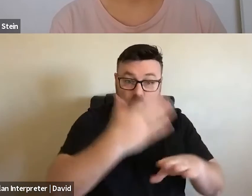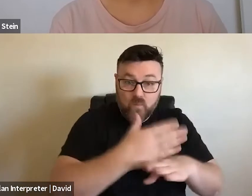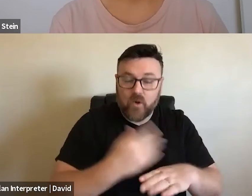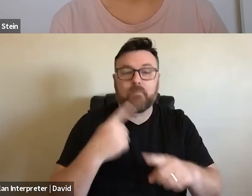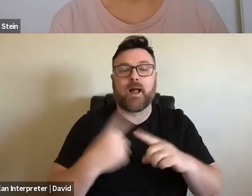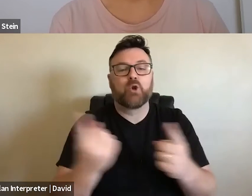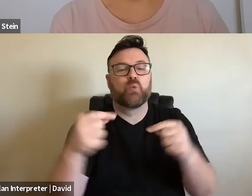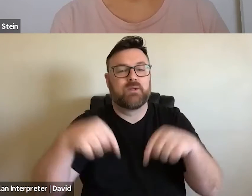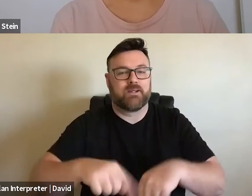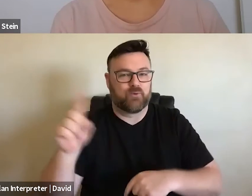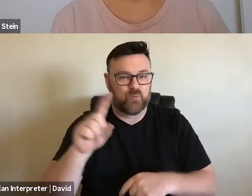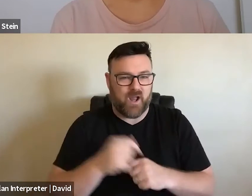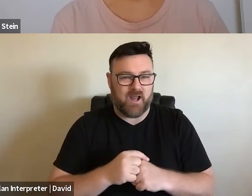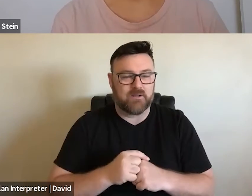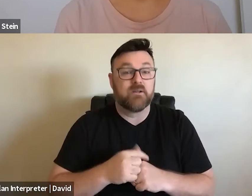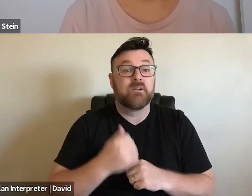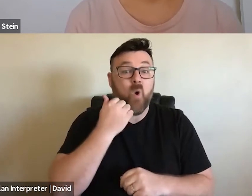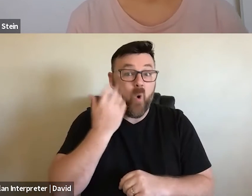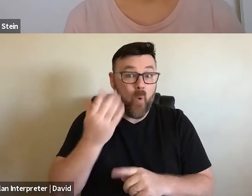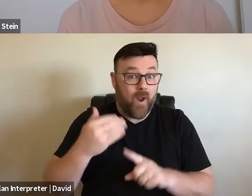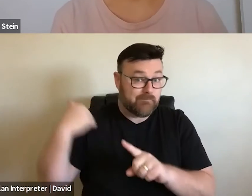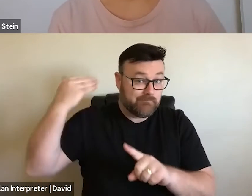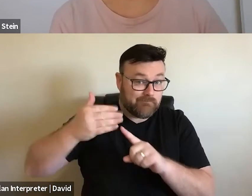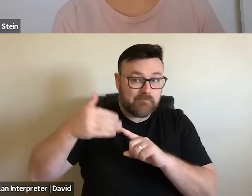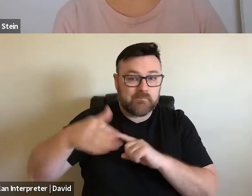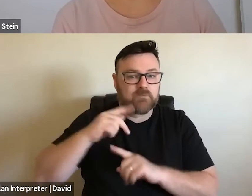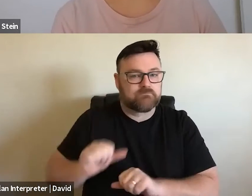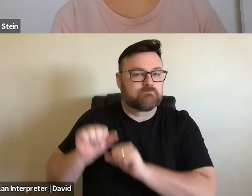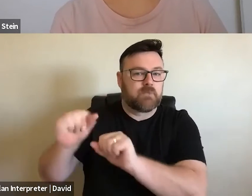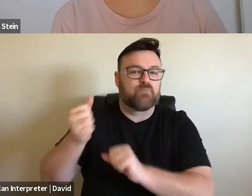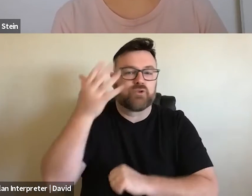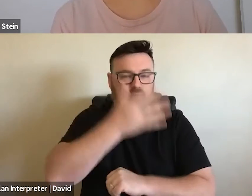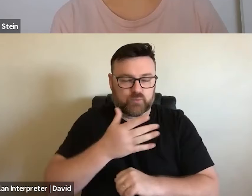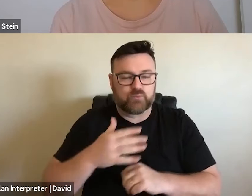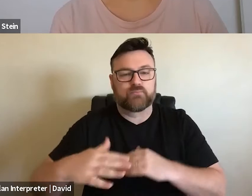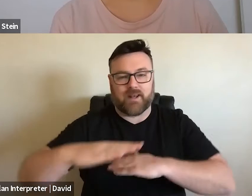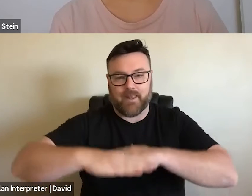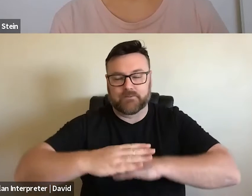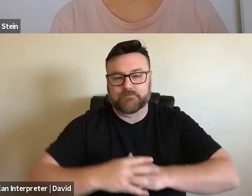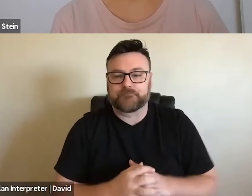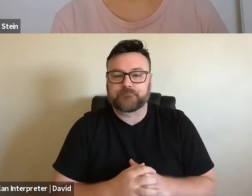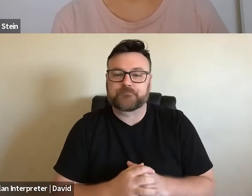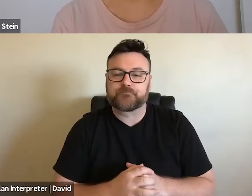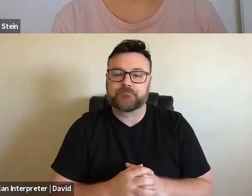So, so we are in two years of the research Australia, and without comes rich trashing